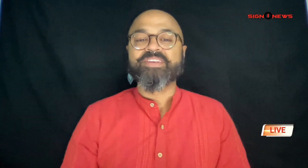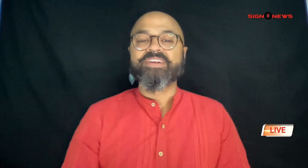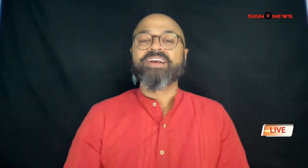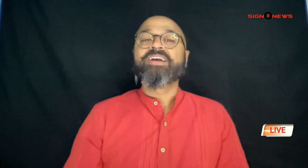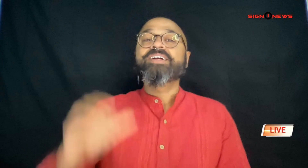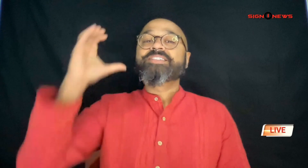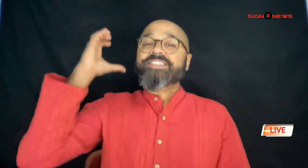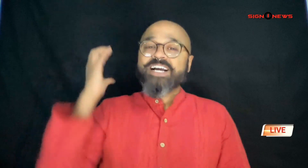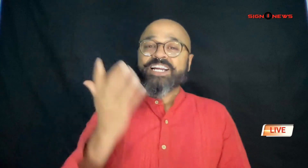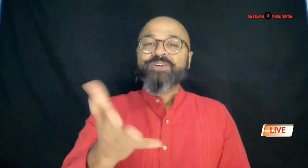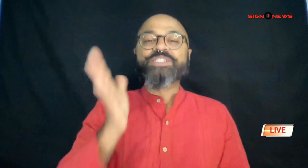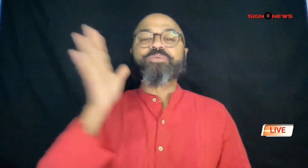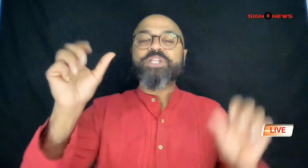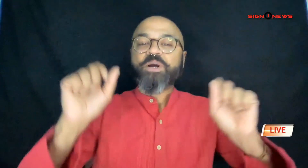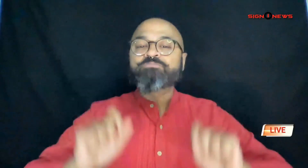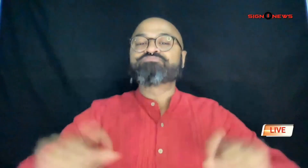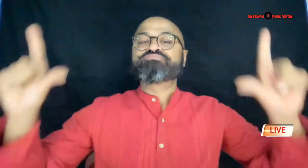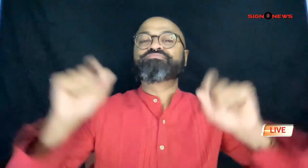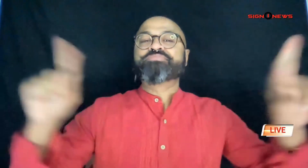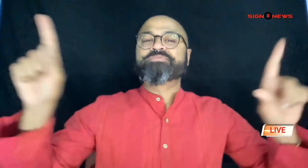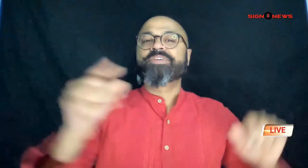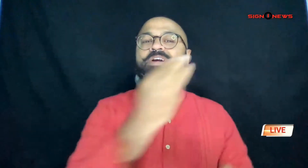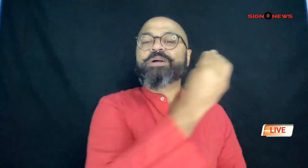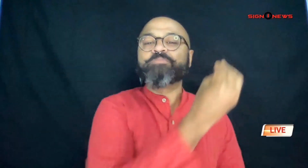Sign1News will be broadcasting updates Monday through Friday